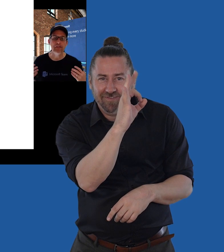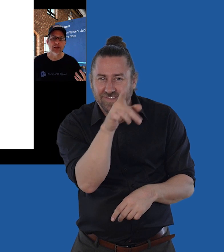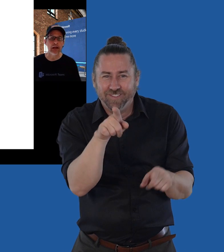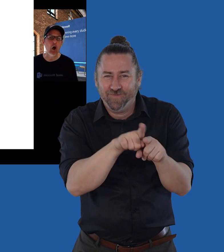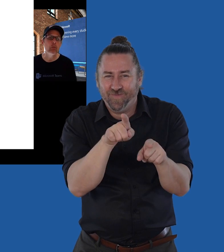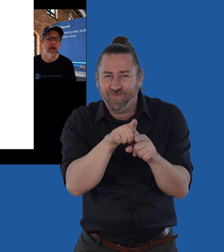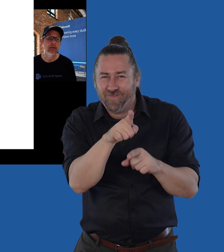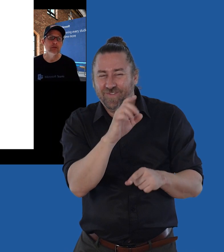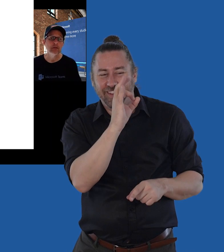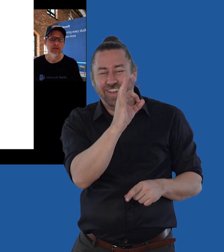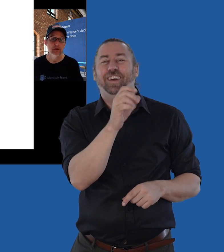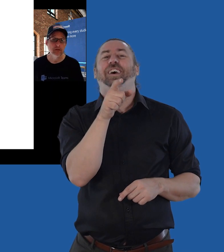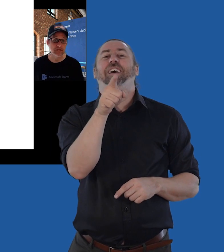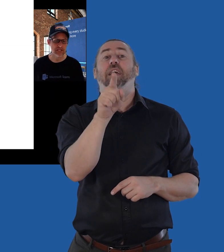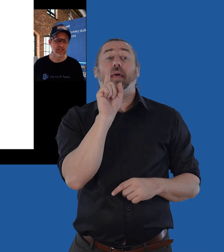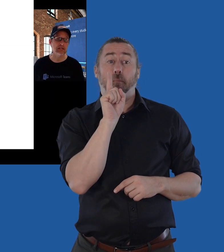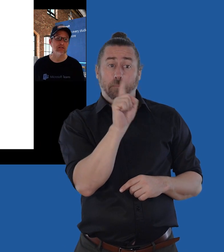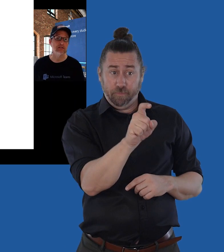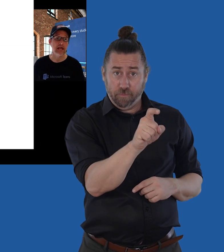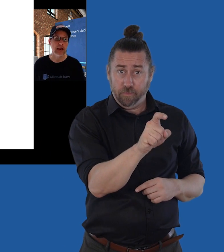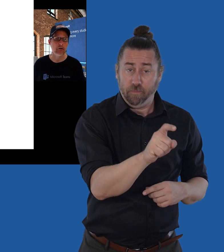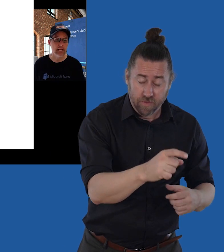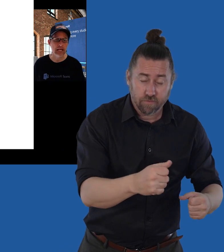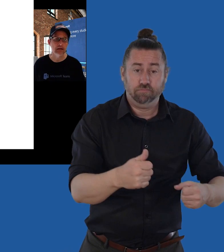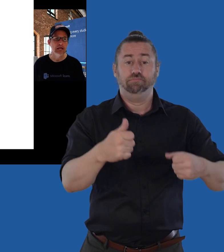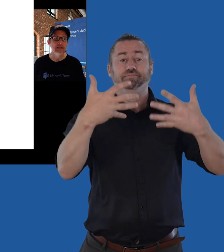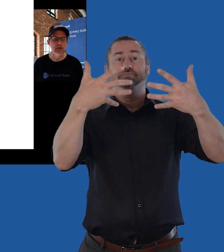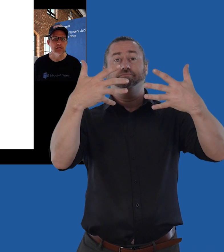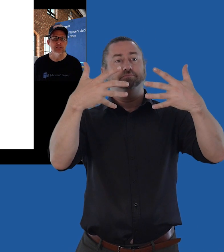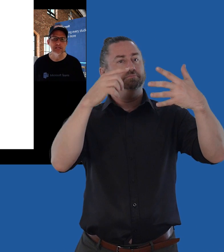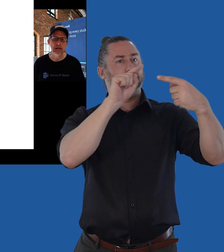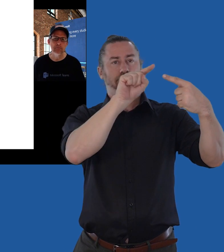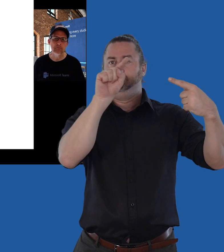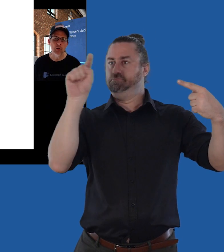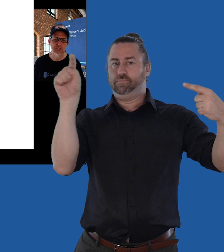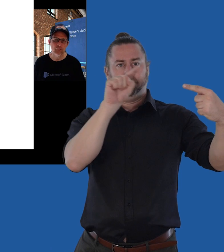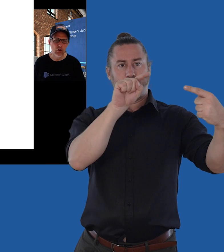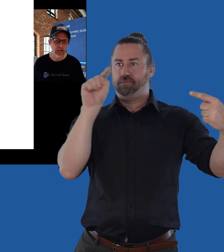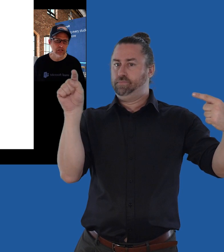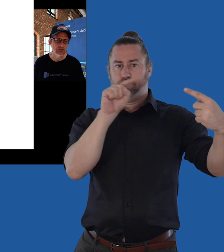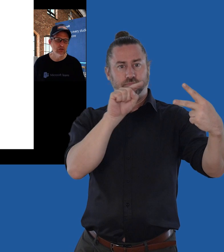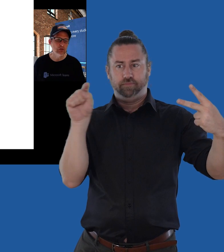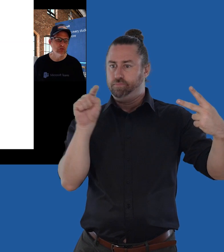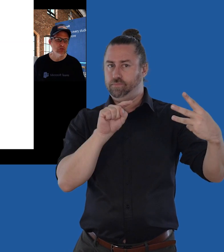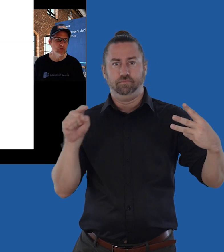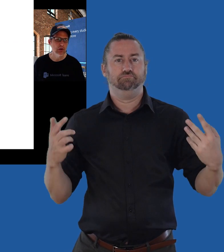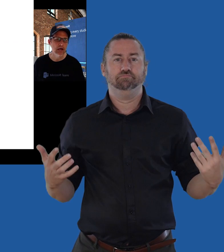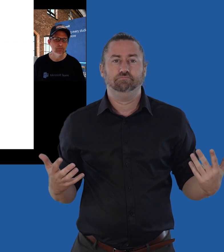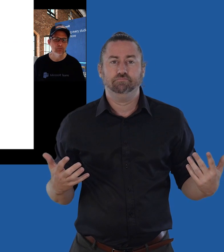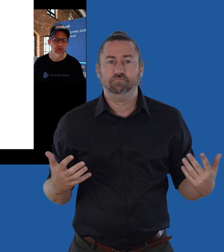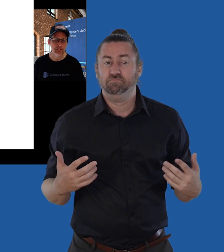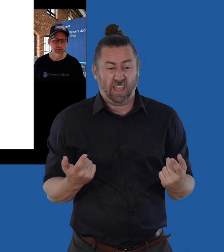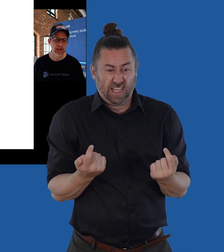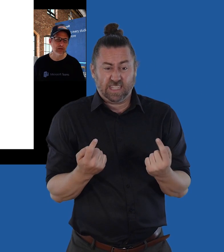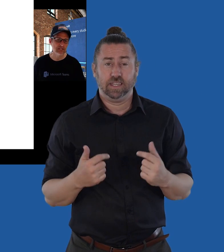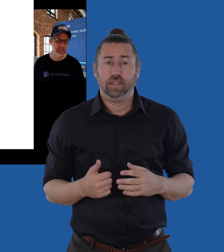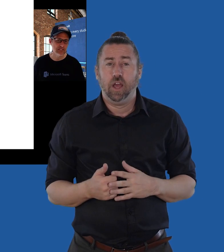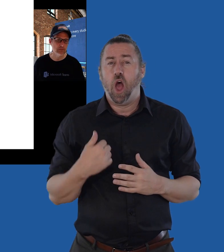And then I open up the settings area here. Now, you can see most of what I need to do to play with my system,